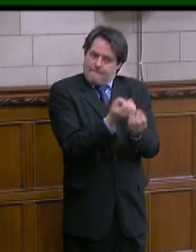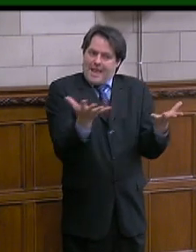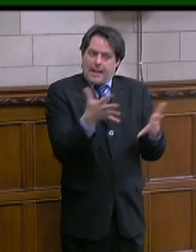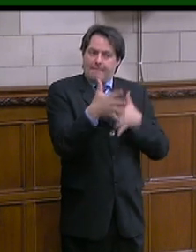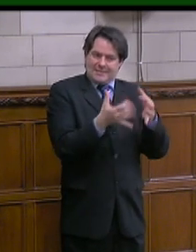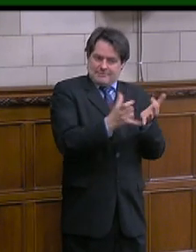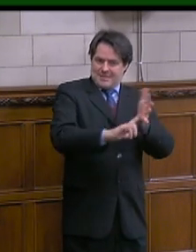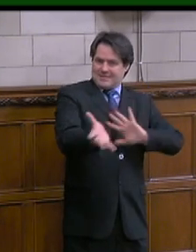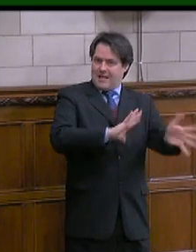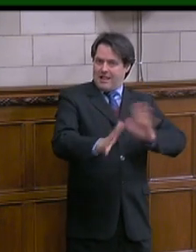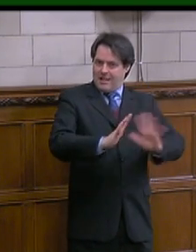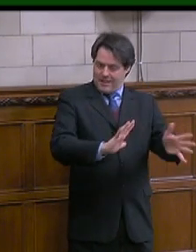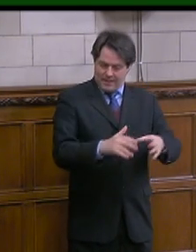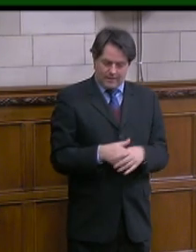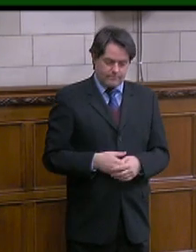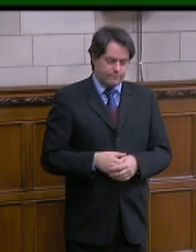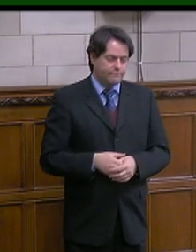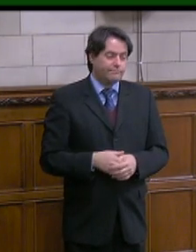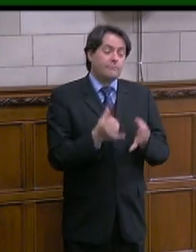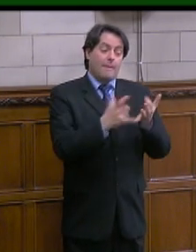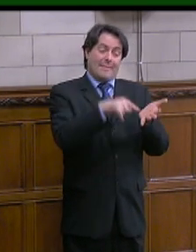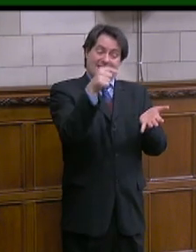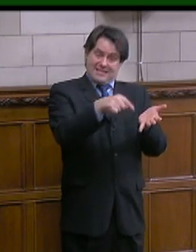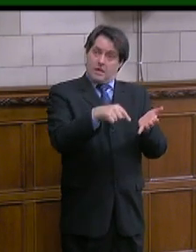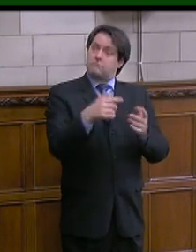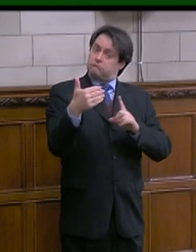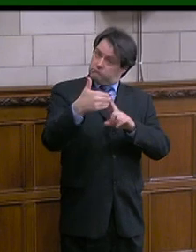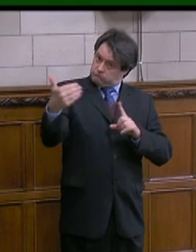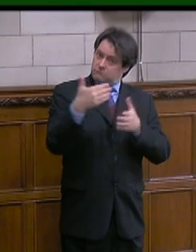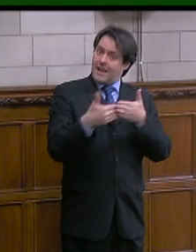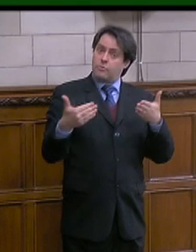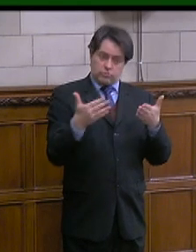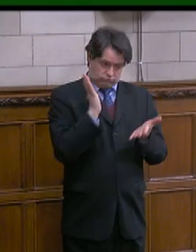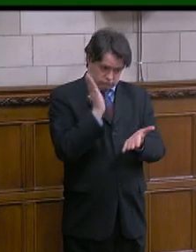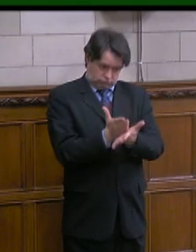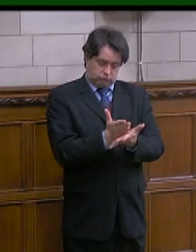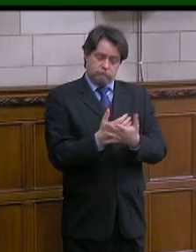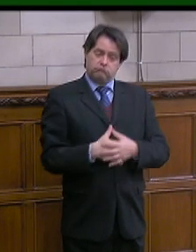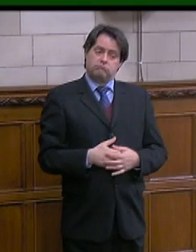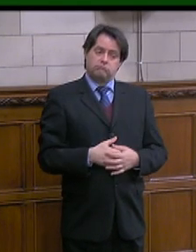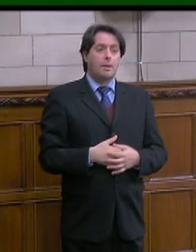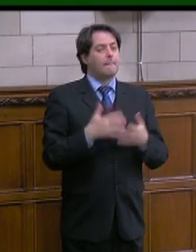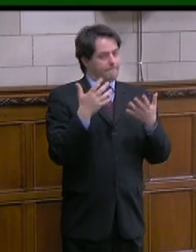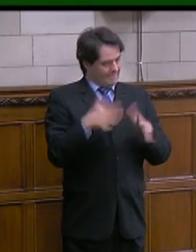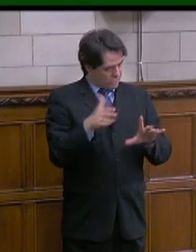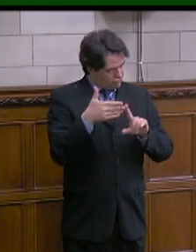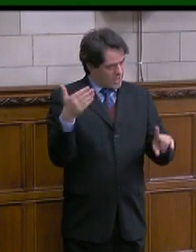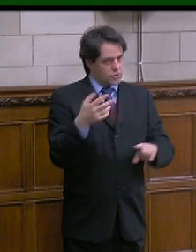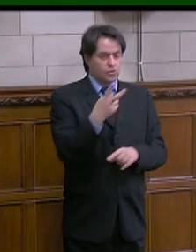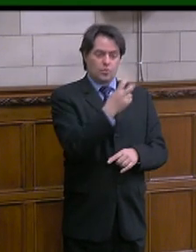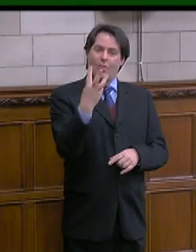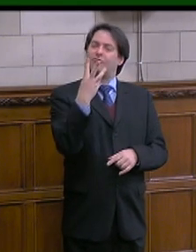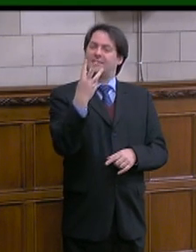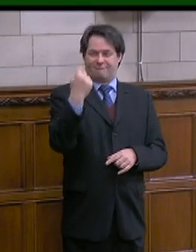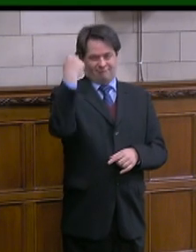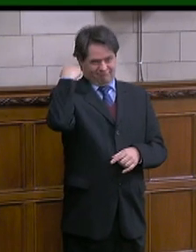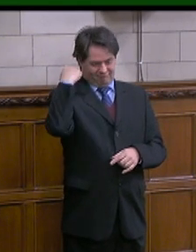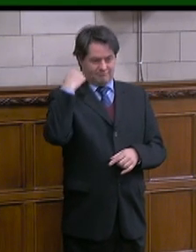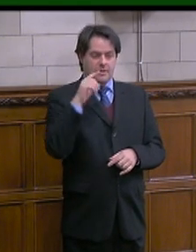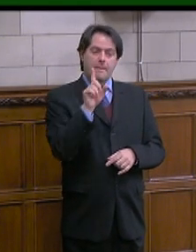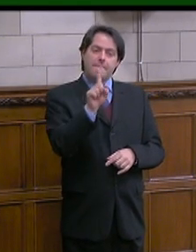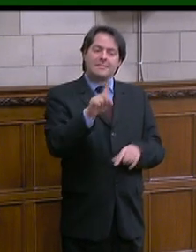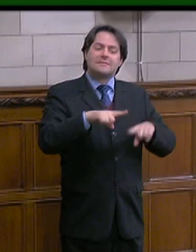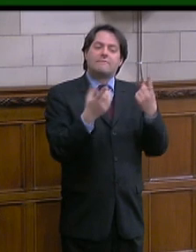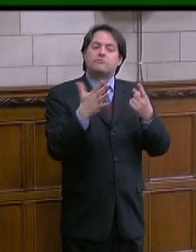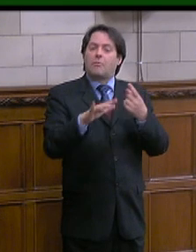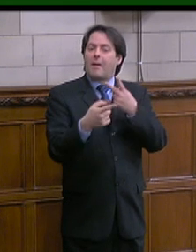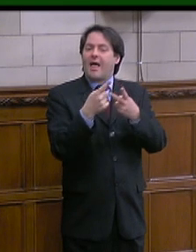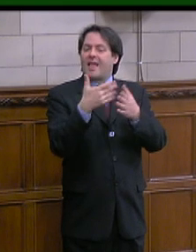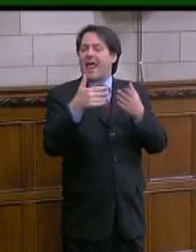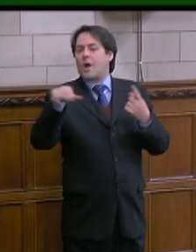BSL has been a recognised language since 2003, but unlike other languages it is not recognised